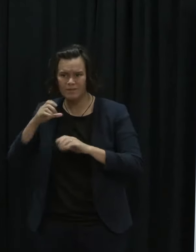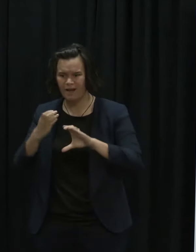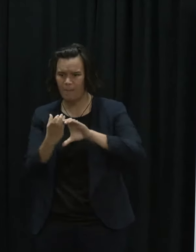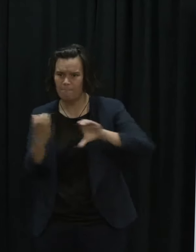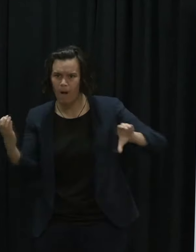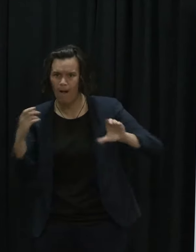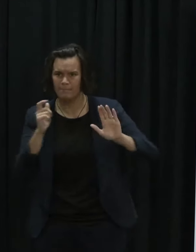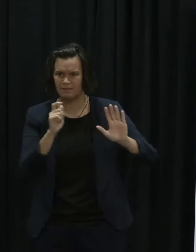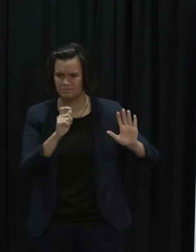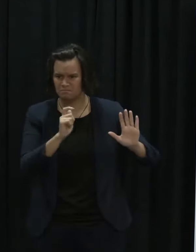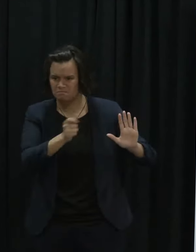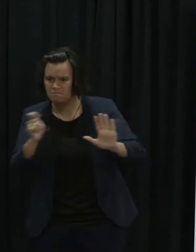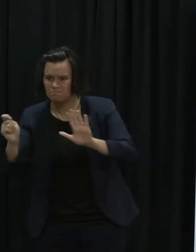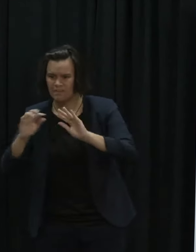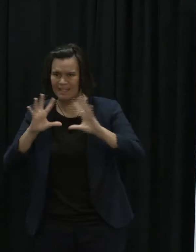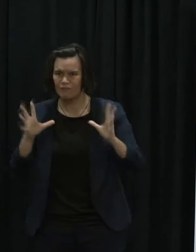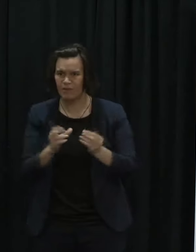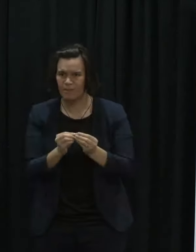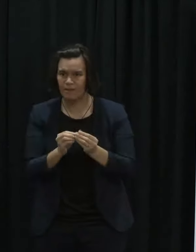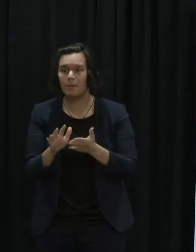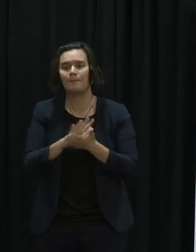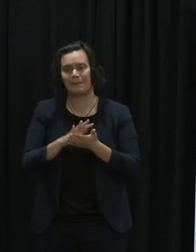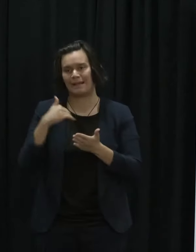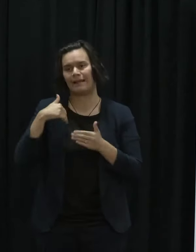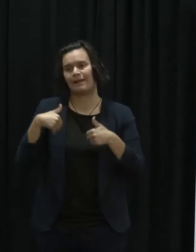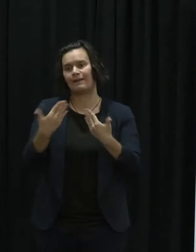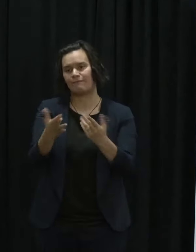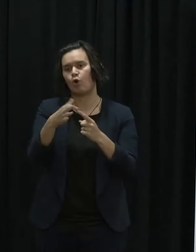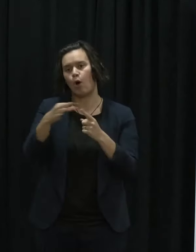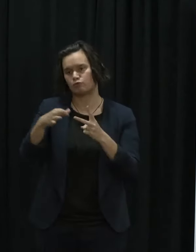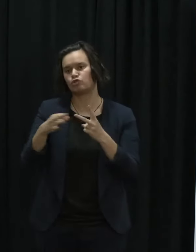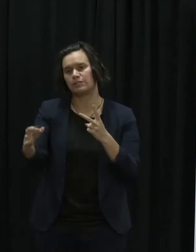infrastructure and the ongoing investment required, we would